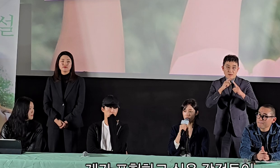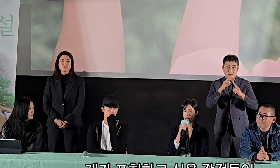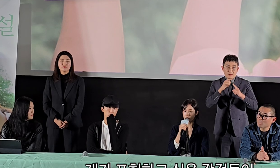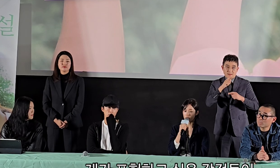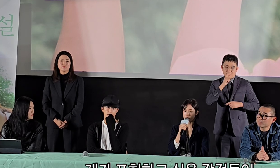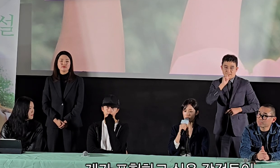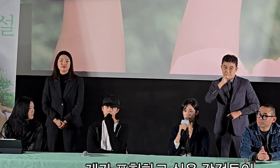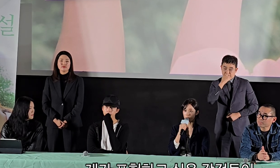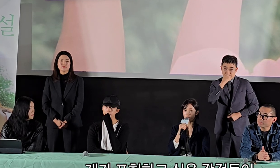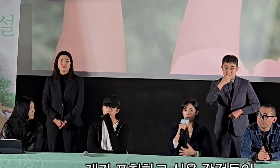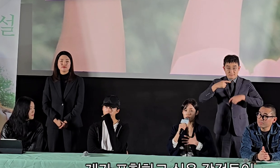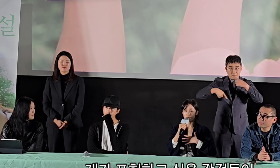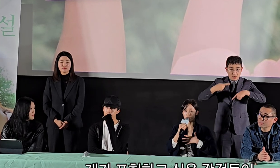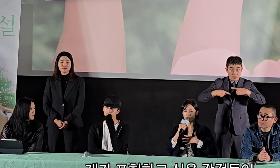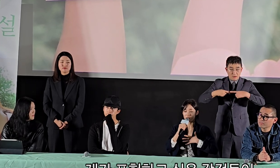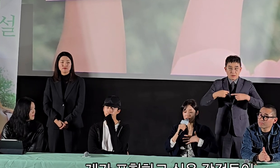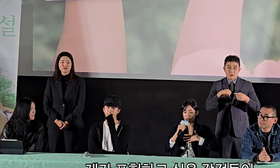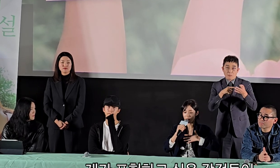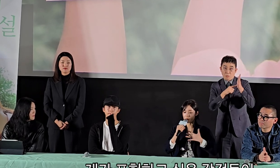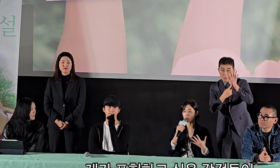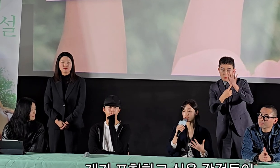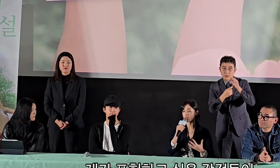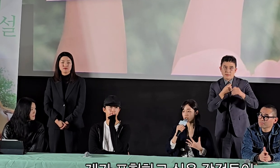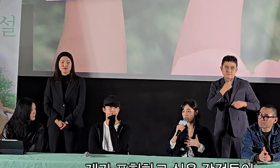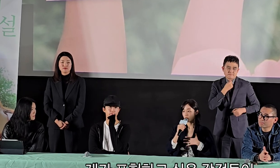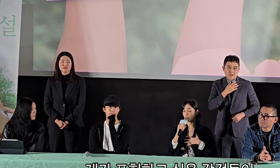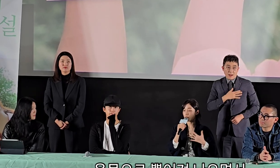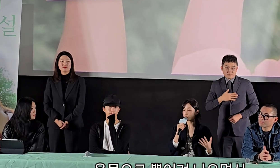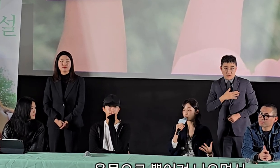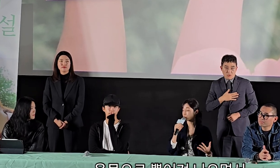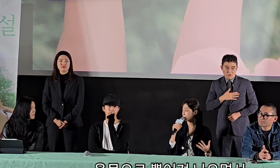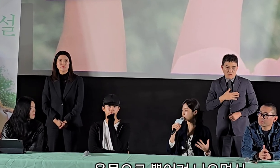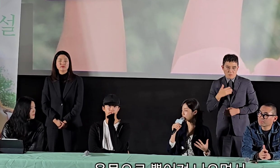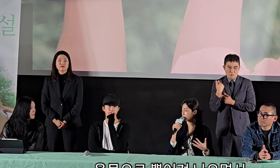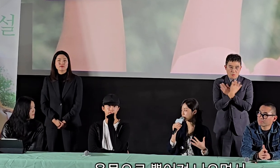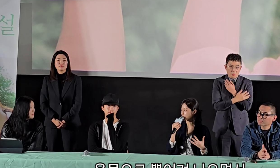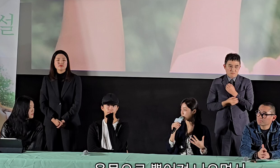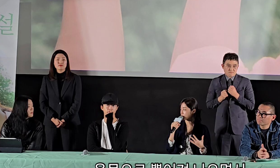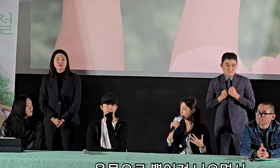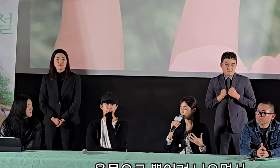the emotions I want to express pour out from my whole body, and in that sense,